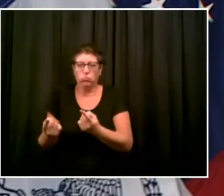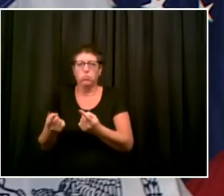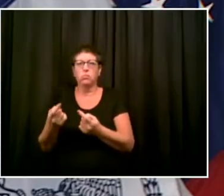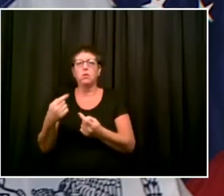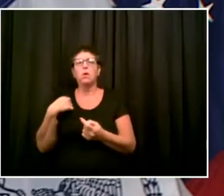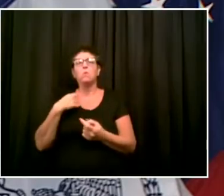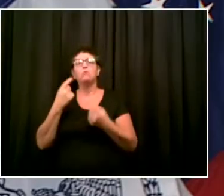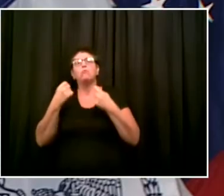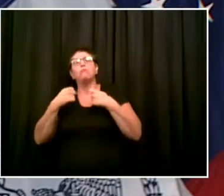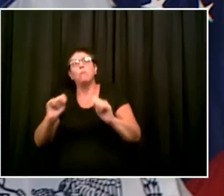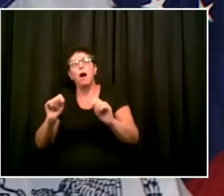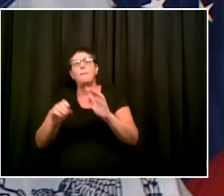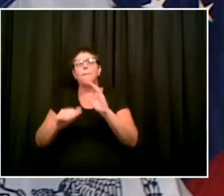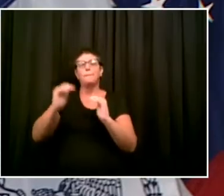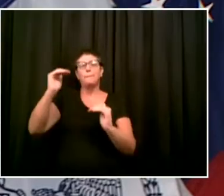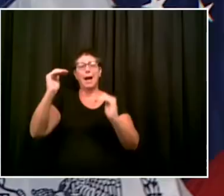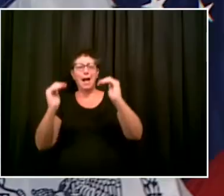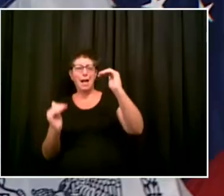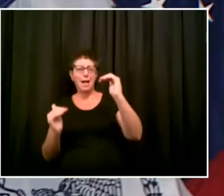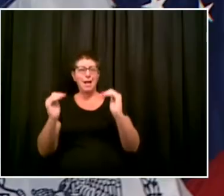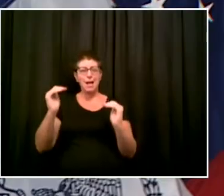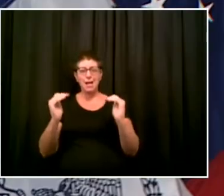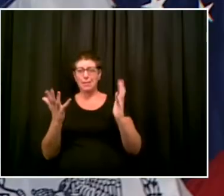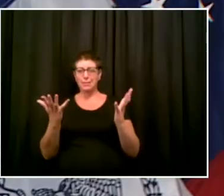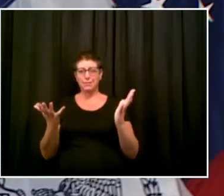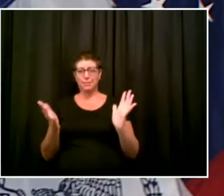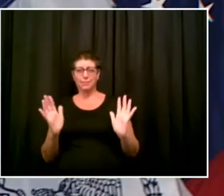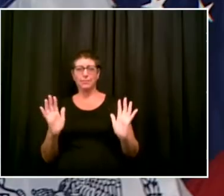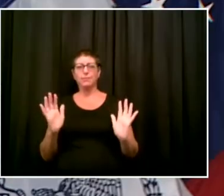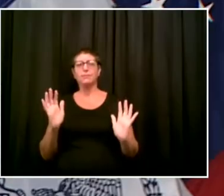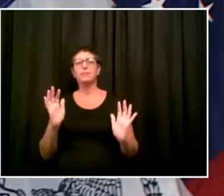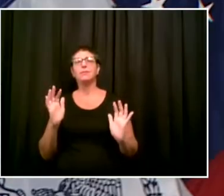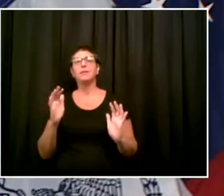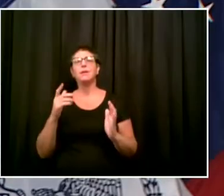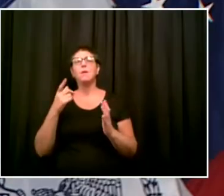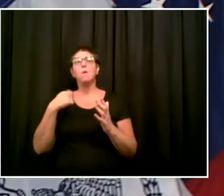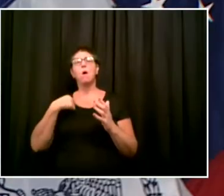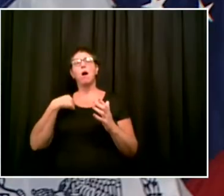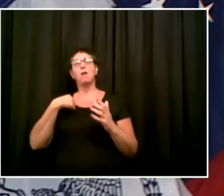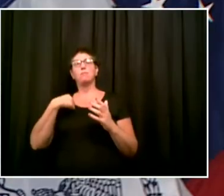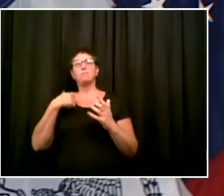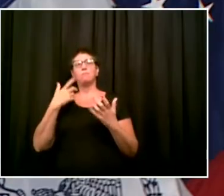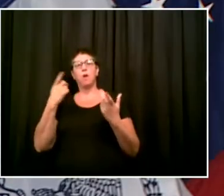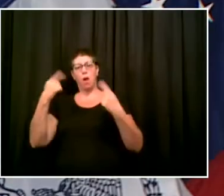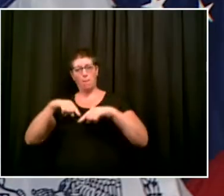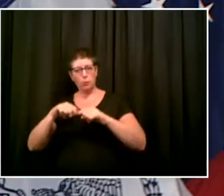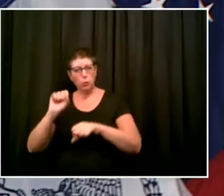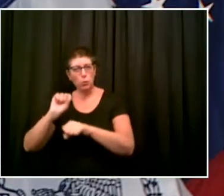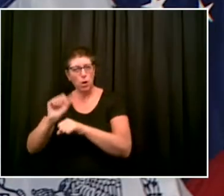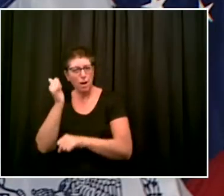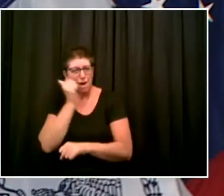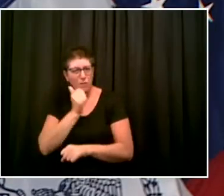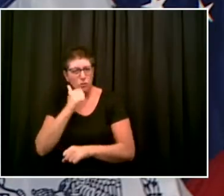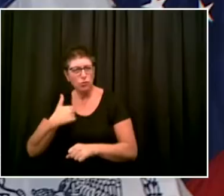THE COMMISSIONER. WITH ALL THE THINGS THAT HAVE GONE ON IN THIS CRISIS WE HAVE ALWAYS TRIED TO BALANCE THE DIFEFRENT PIECES